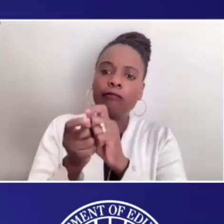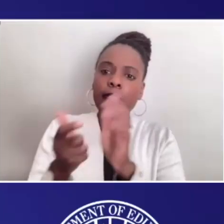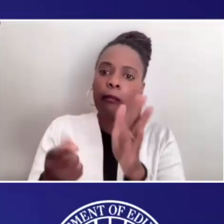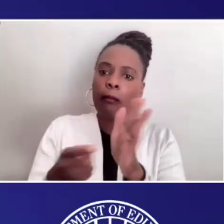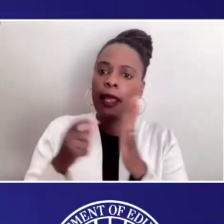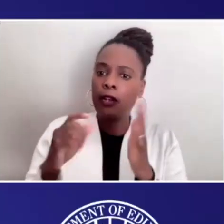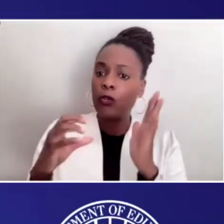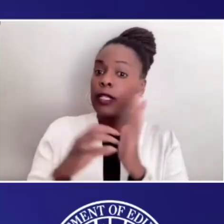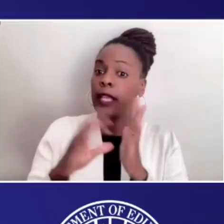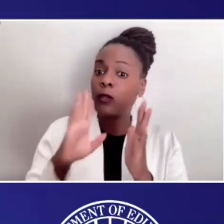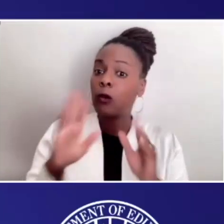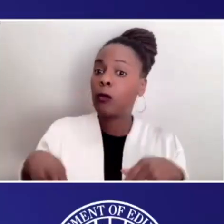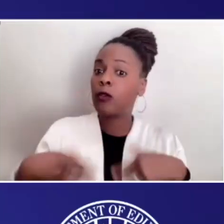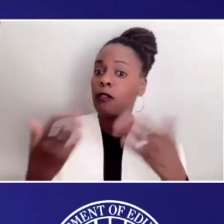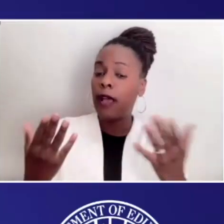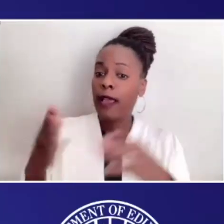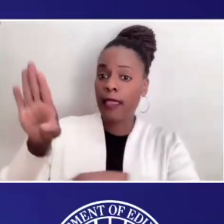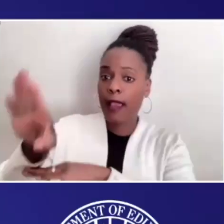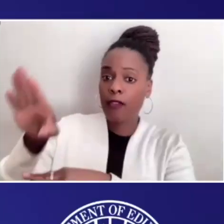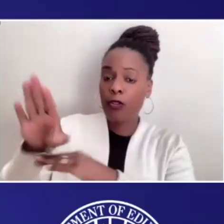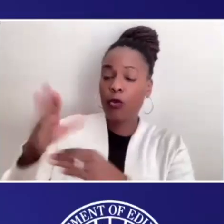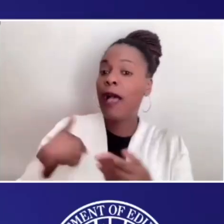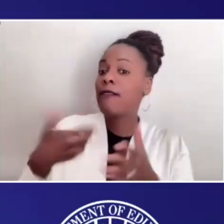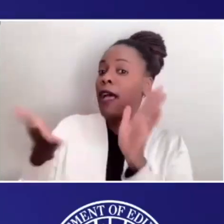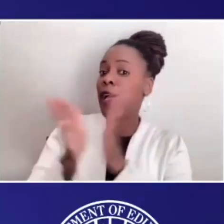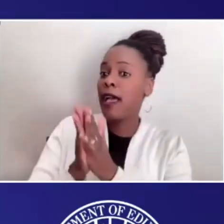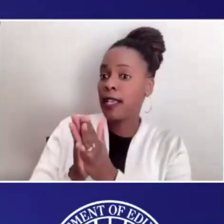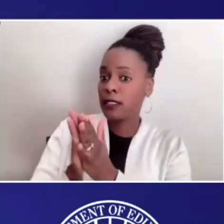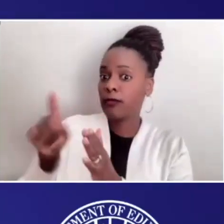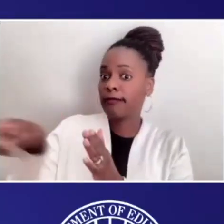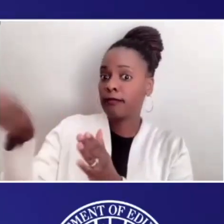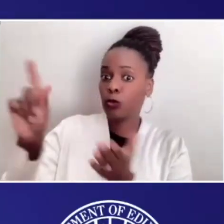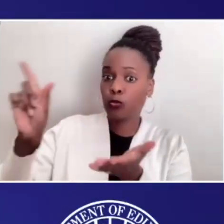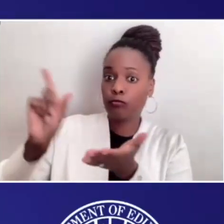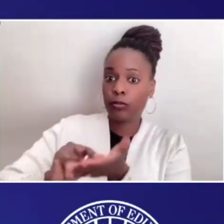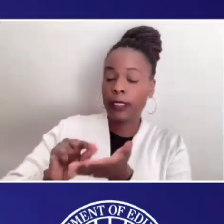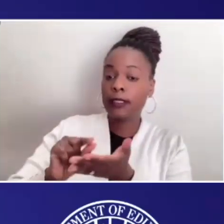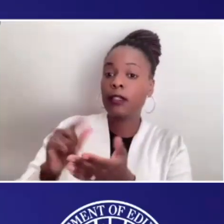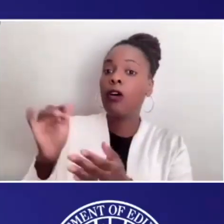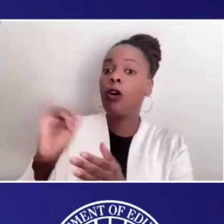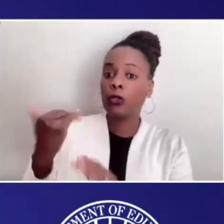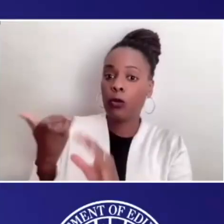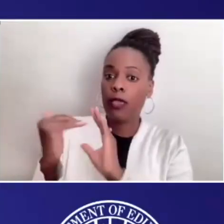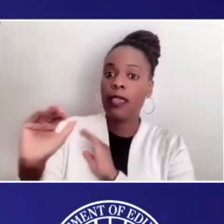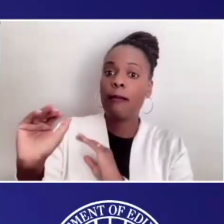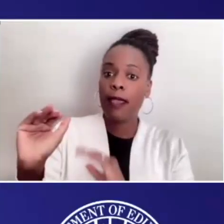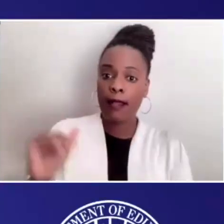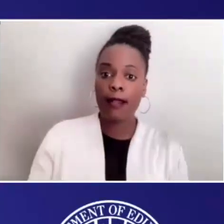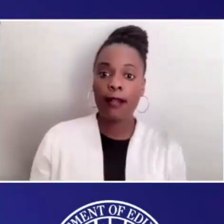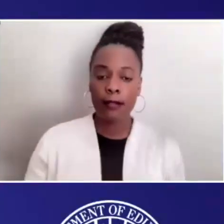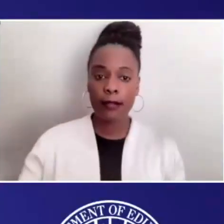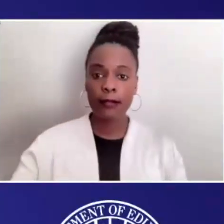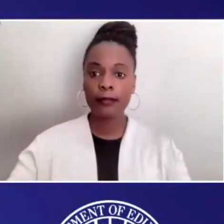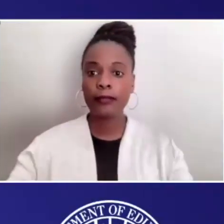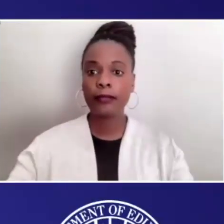I have asked for that to be printed and also emailed to you because of the lateness